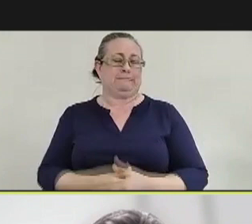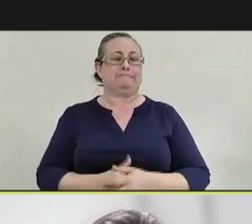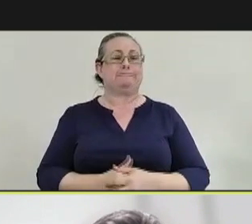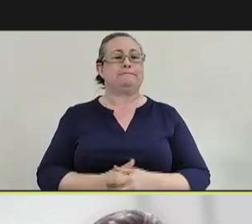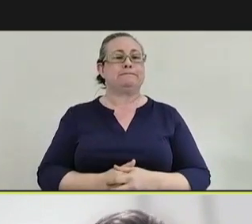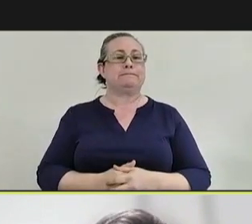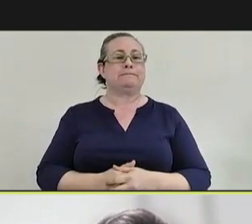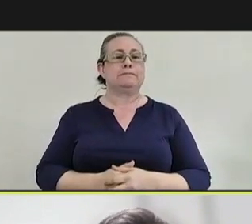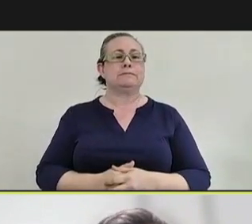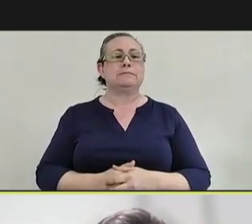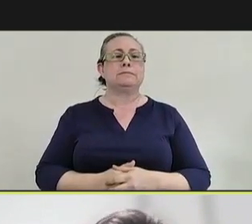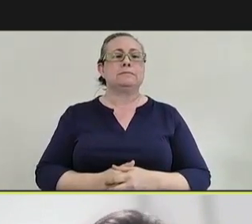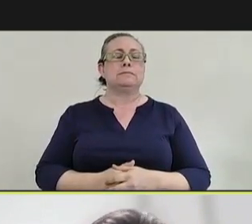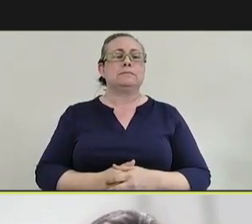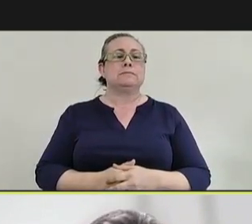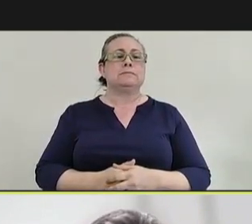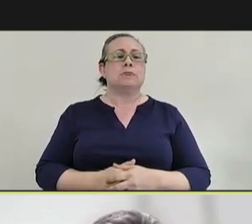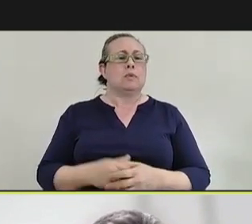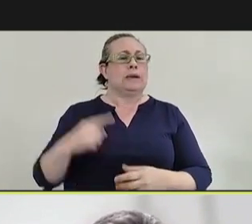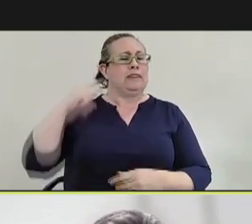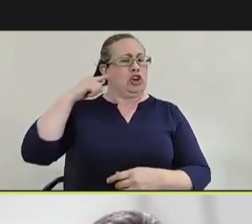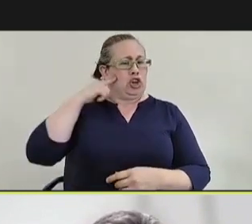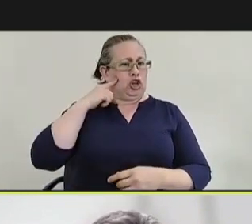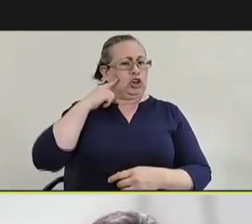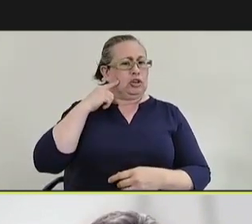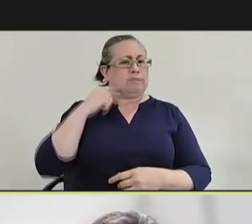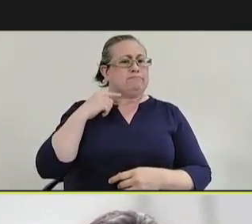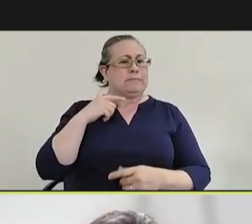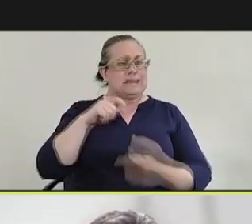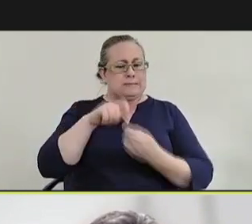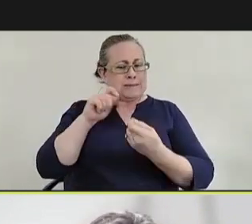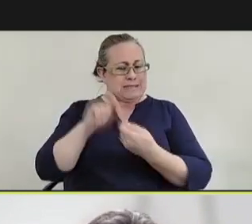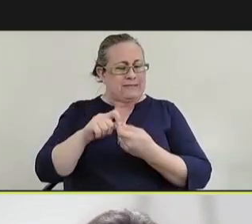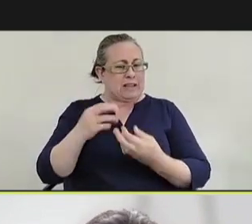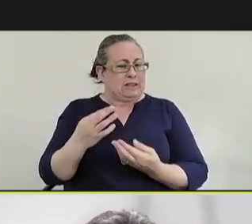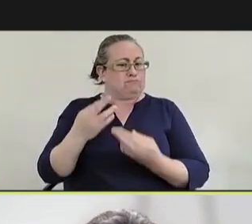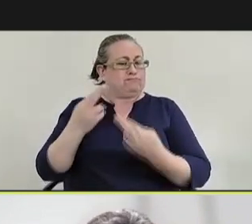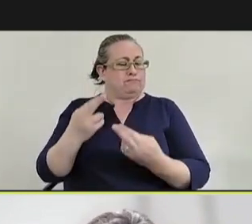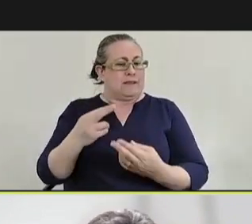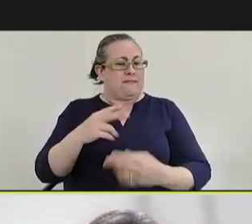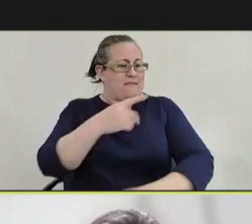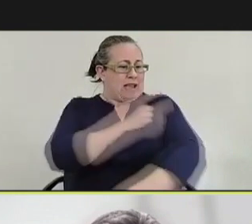We have heard how there are vaccines that are specifically recommended to be given during